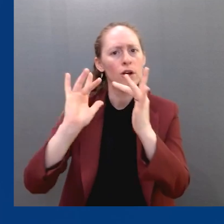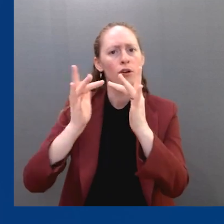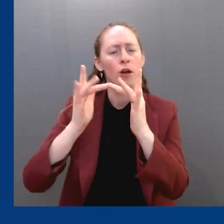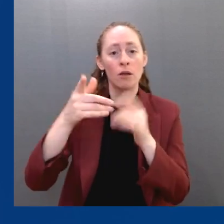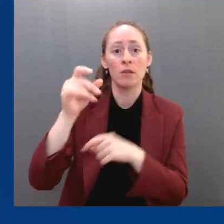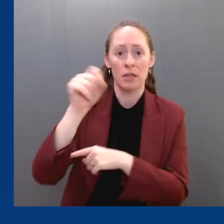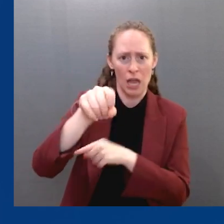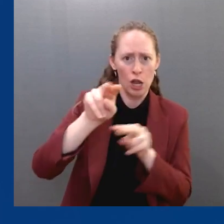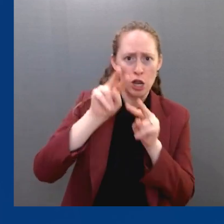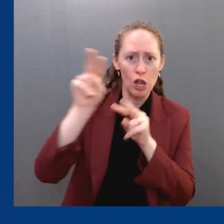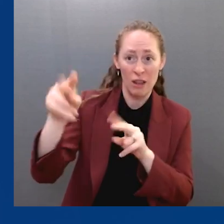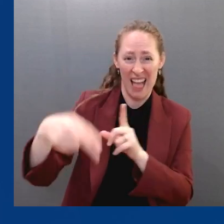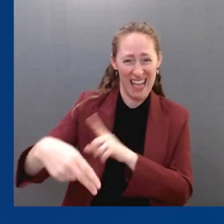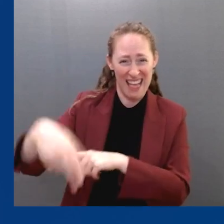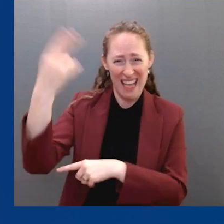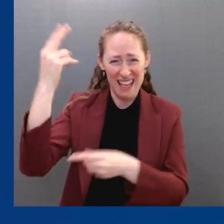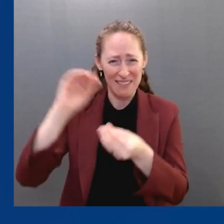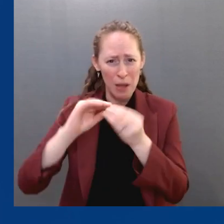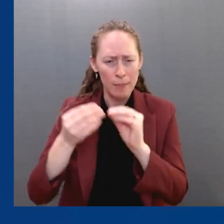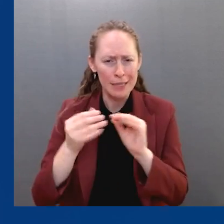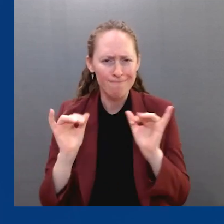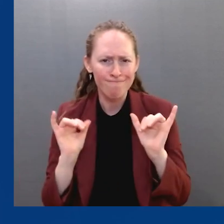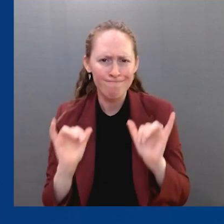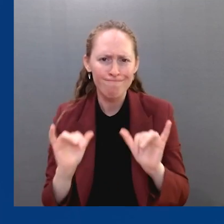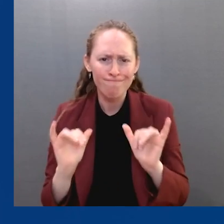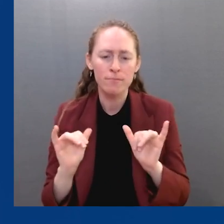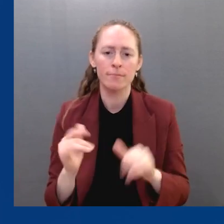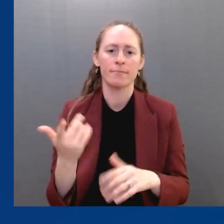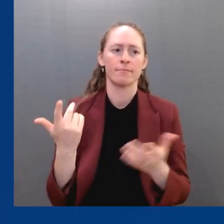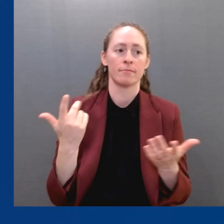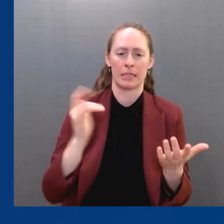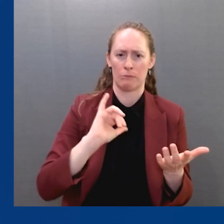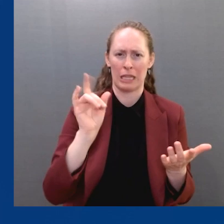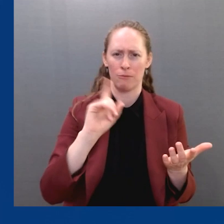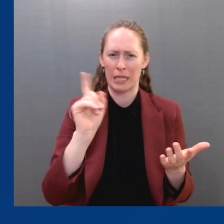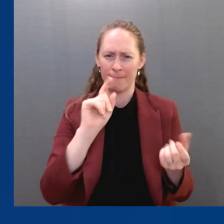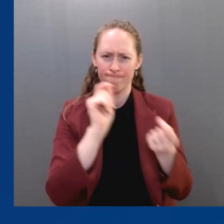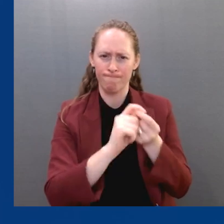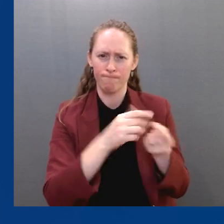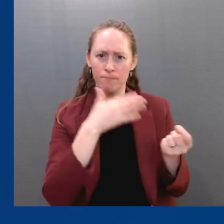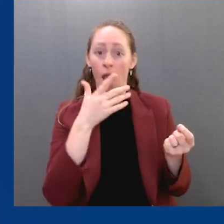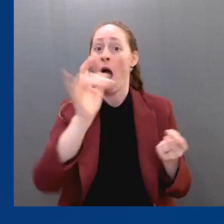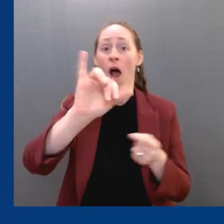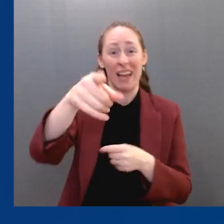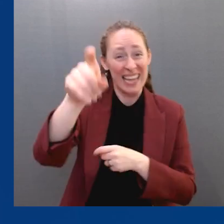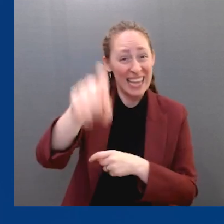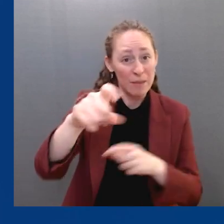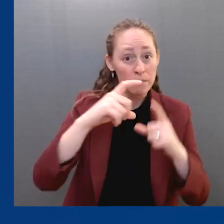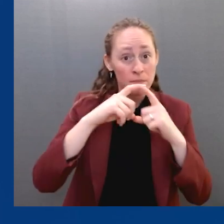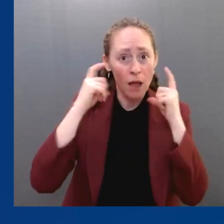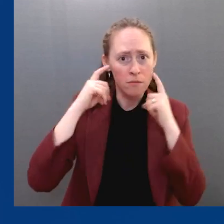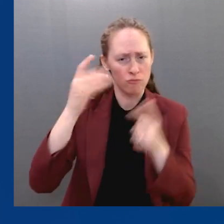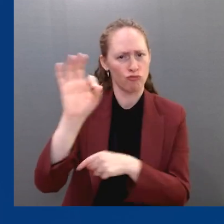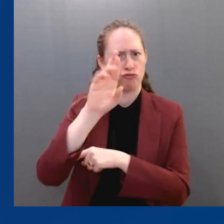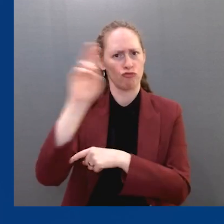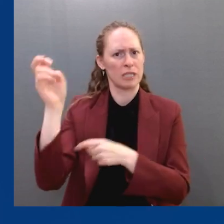And we continue to encourage Americans to follow the CDC recommendations for their community. And finally, I will take a minute to talk about ventilation.